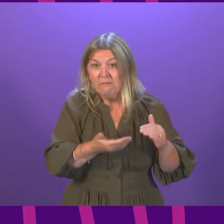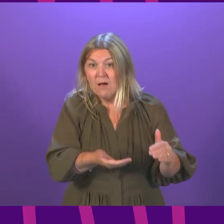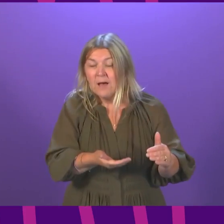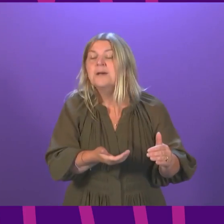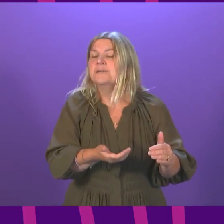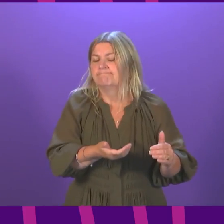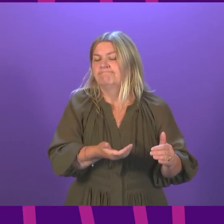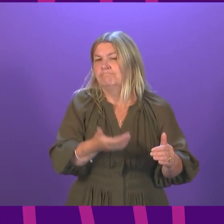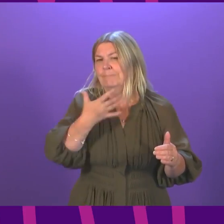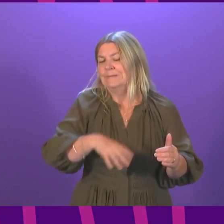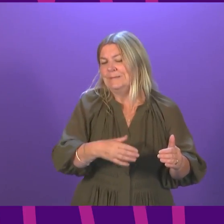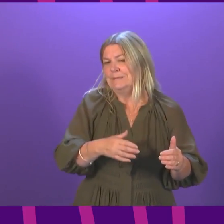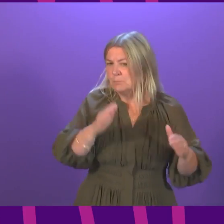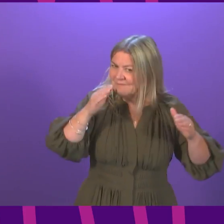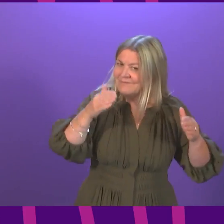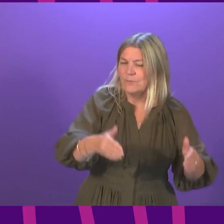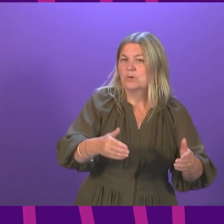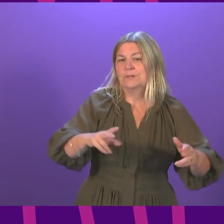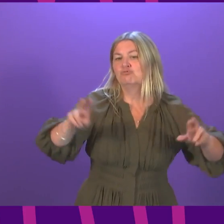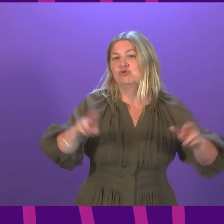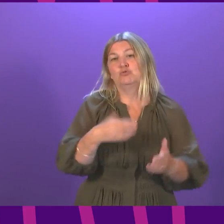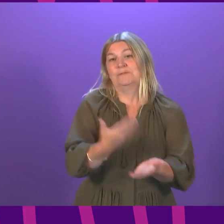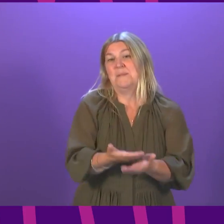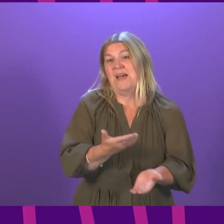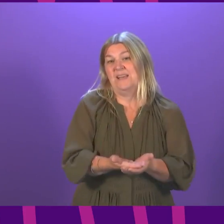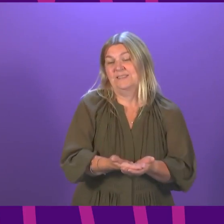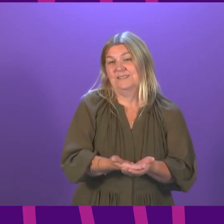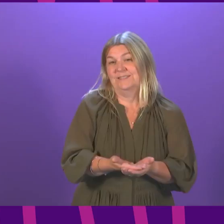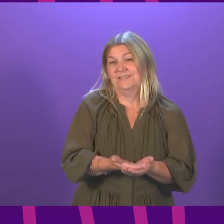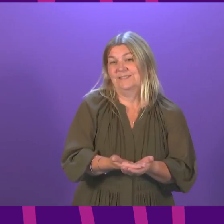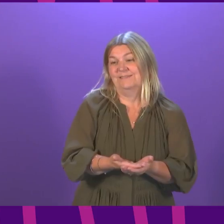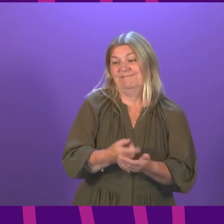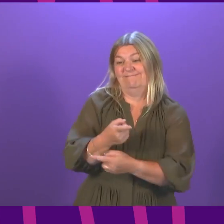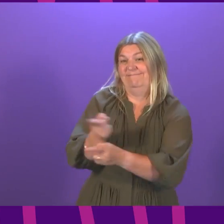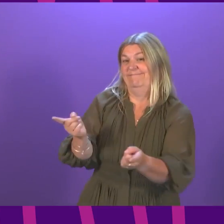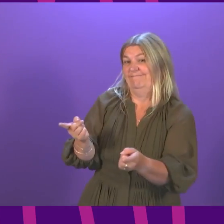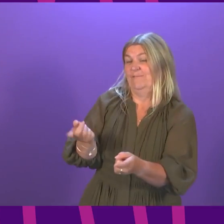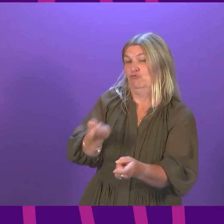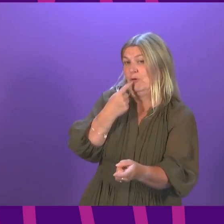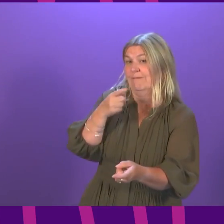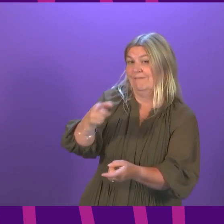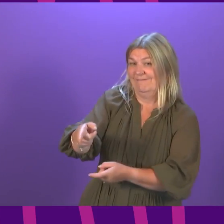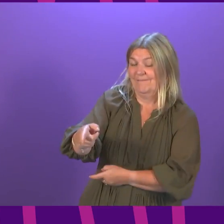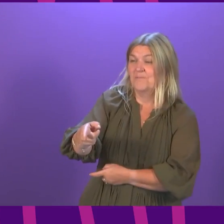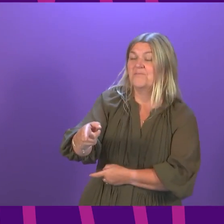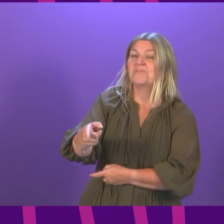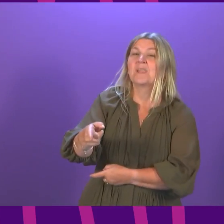have to focus on reducing the demand for illicit drugs as well as on reducing the supply of